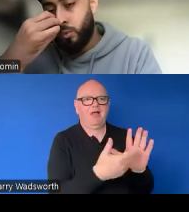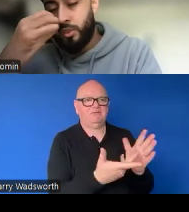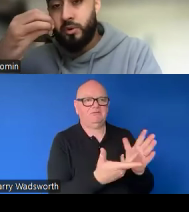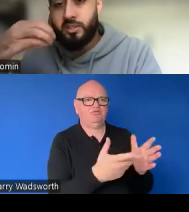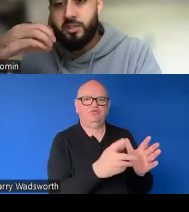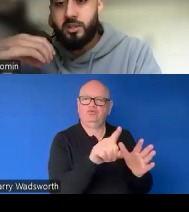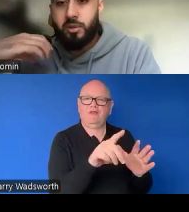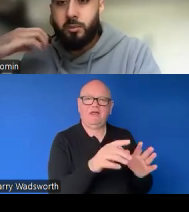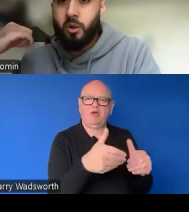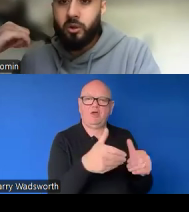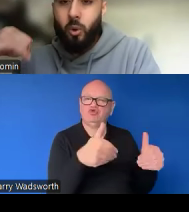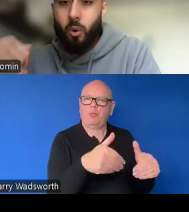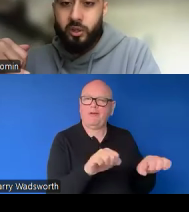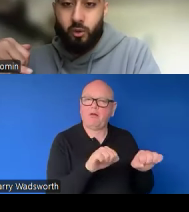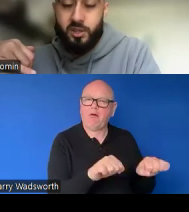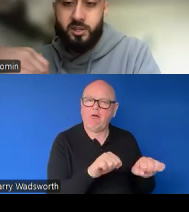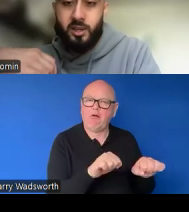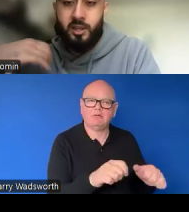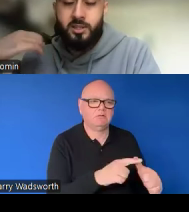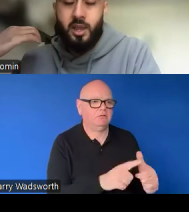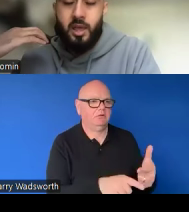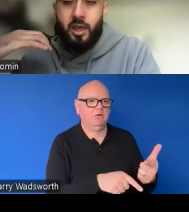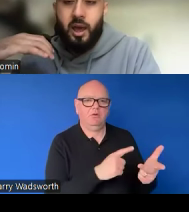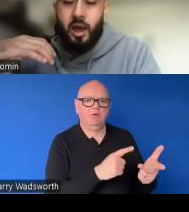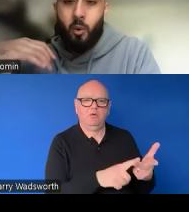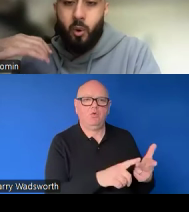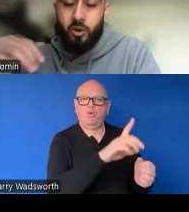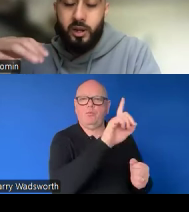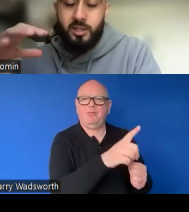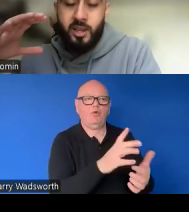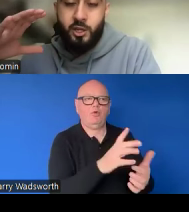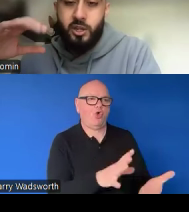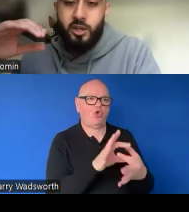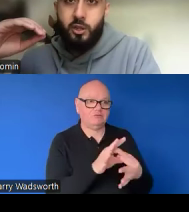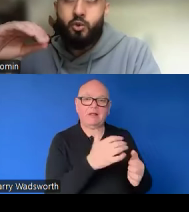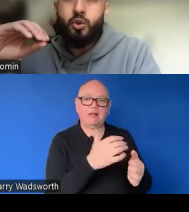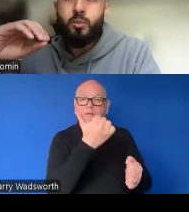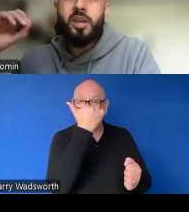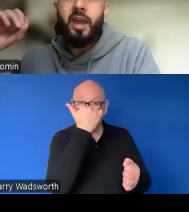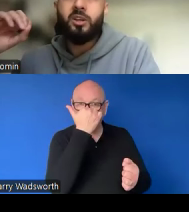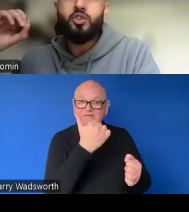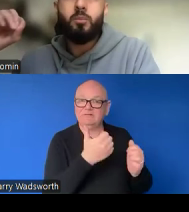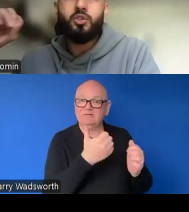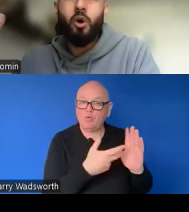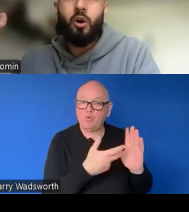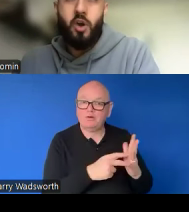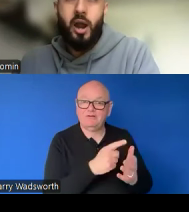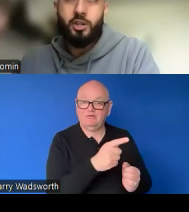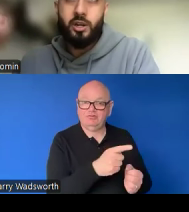whether it's people calling your business or organization, you should be getting some sort of traction.